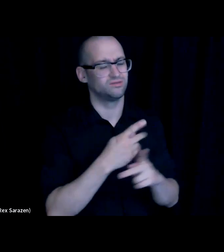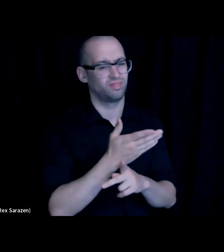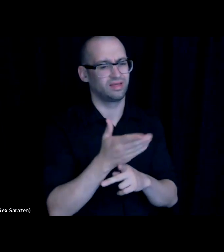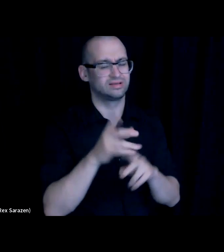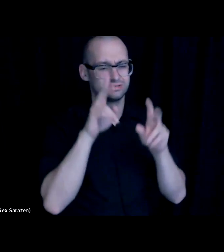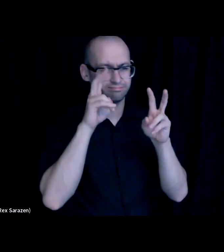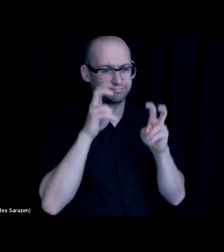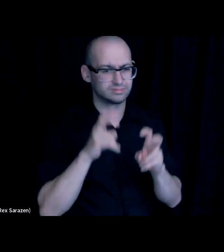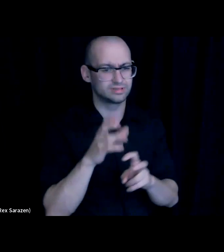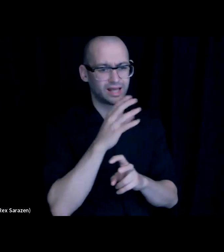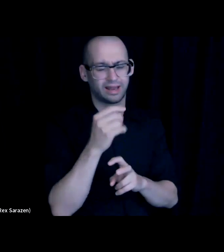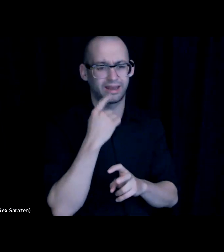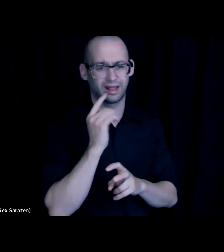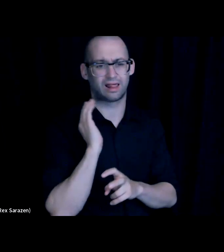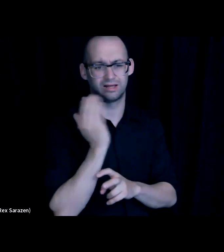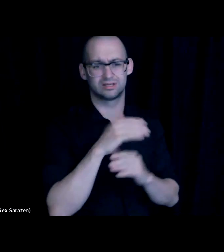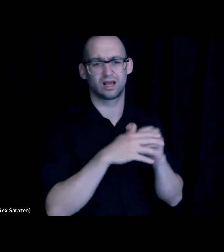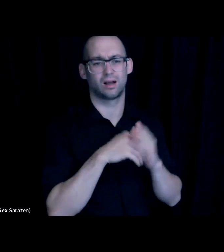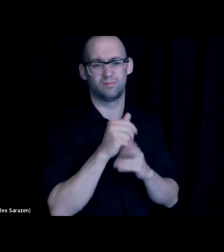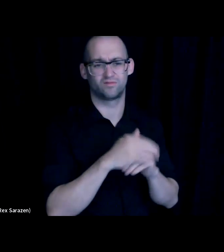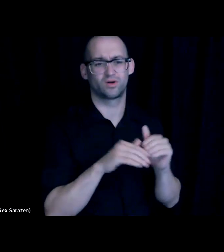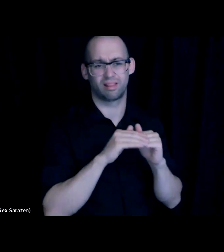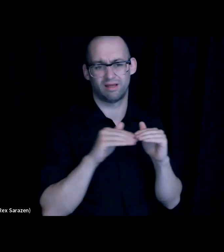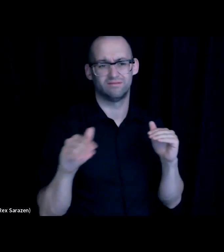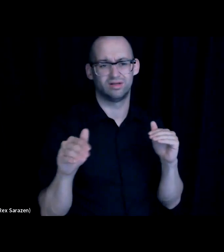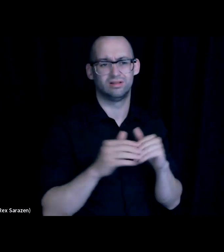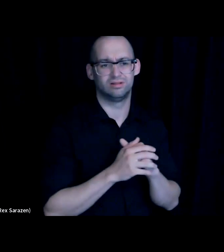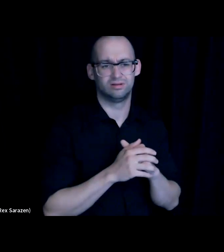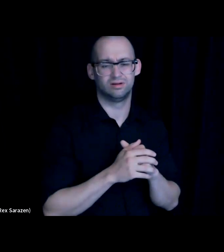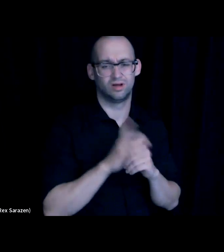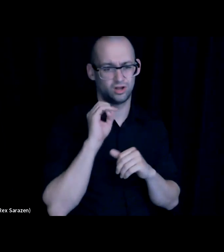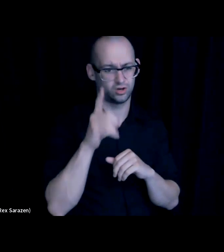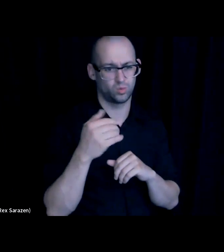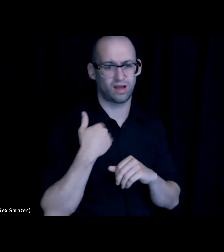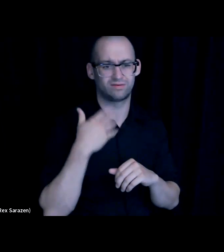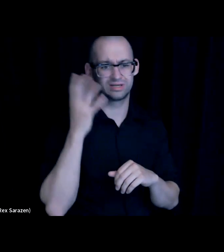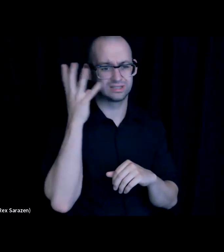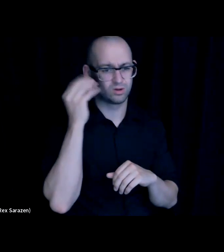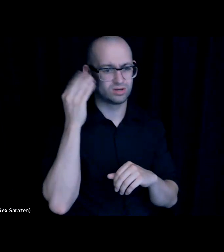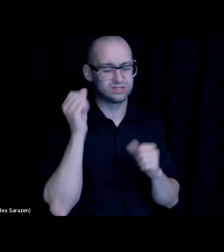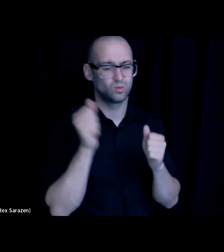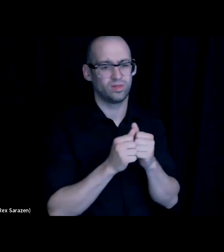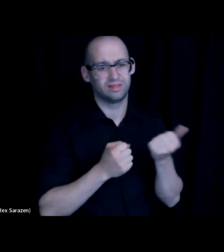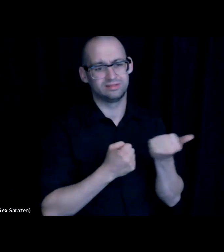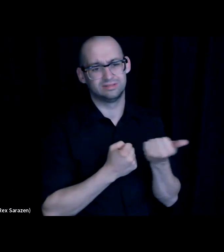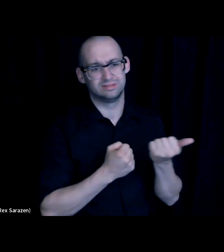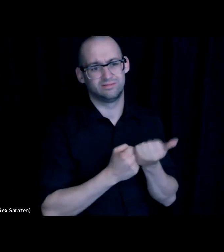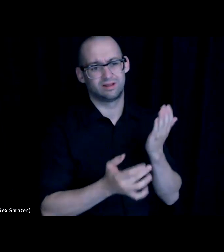and tell us you know their comfort levels based on those questions. Do you have experience with assistive technologies? Do you want, you know? Do you want to be trained on assistive